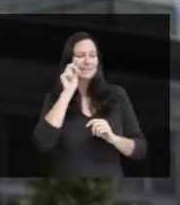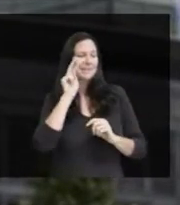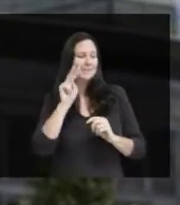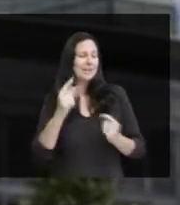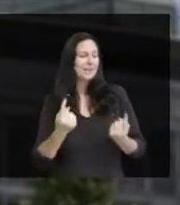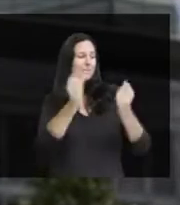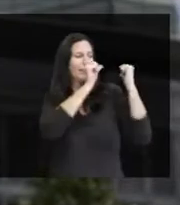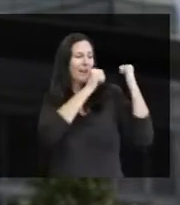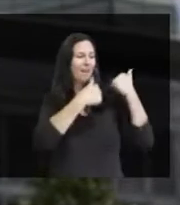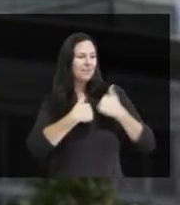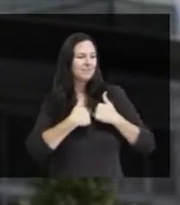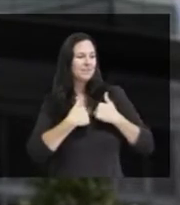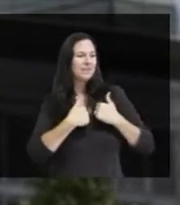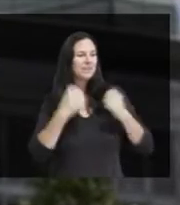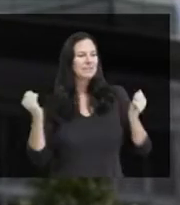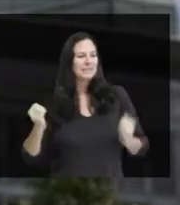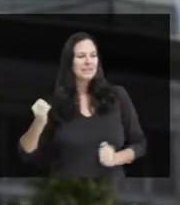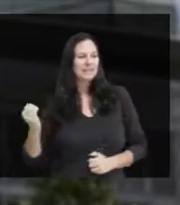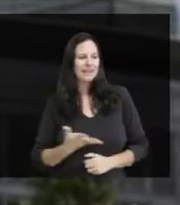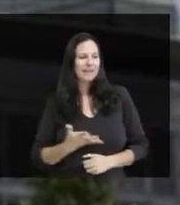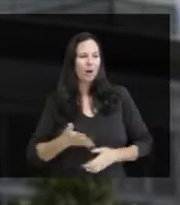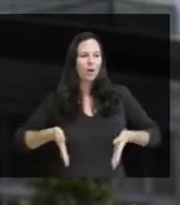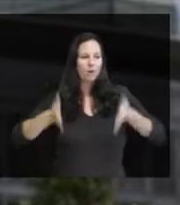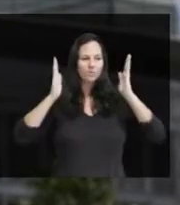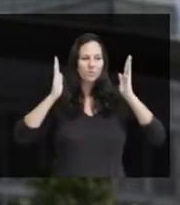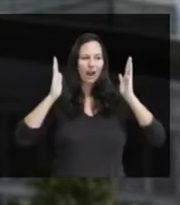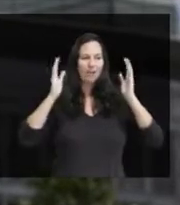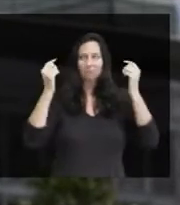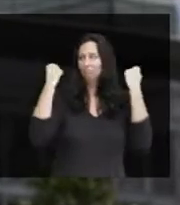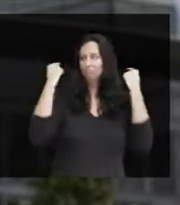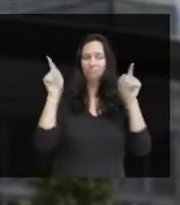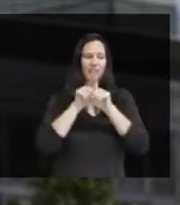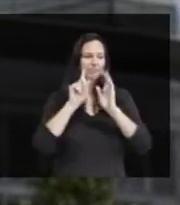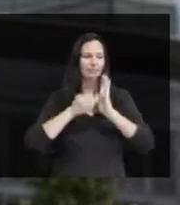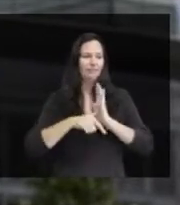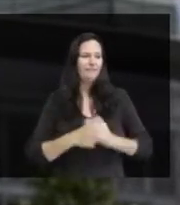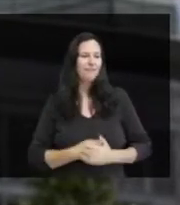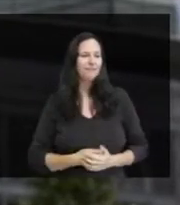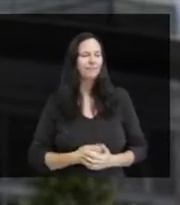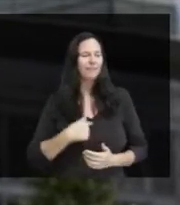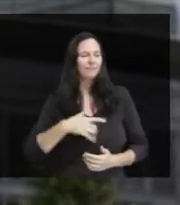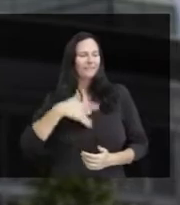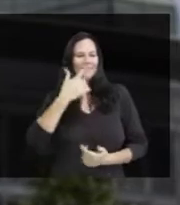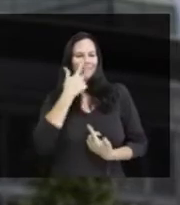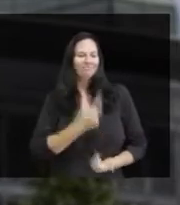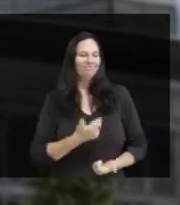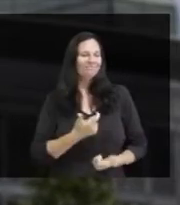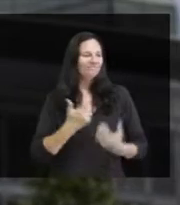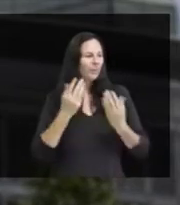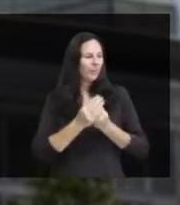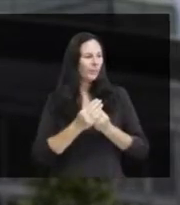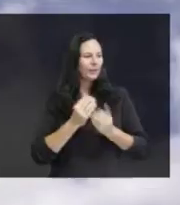and some subcontractor management. And at the moment, well, we've just finished up that you can see behind me,